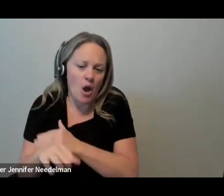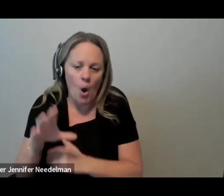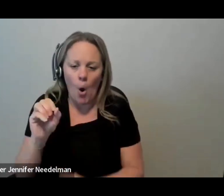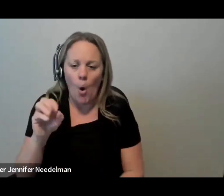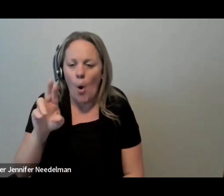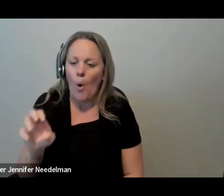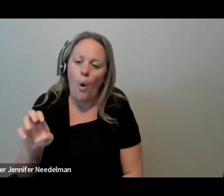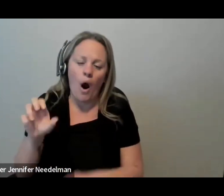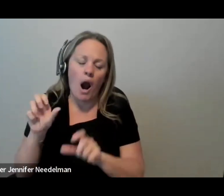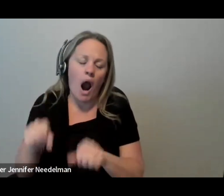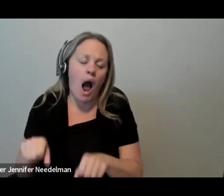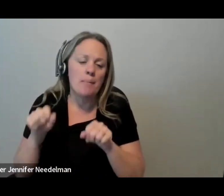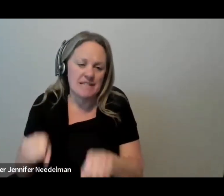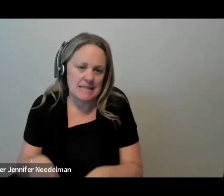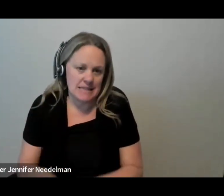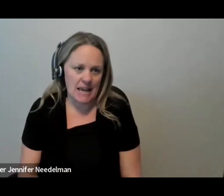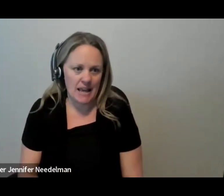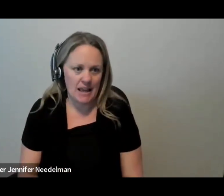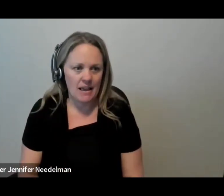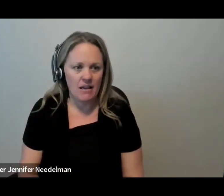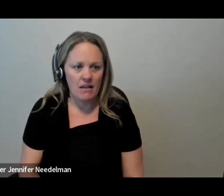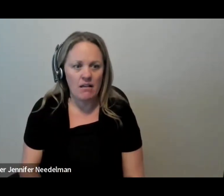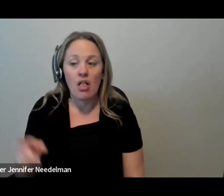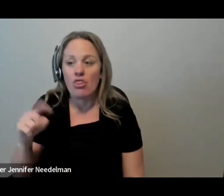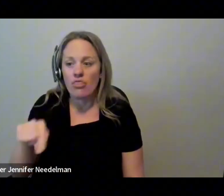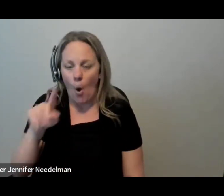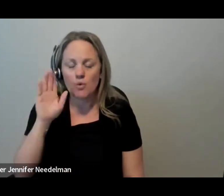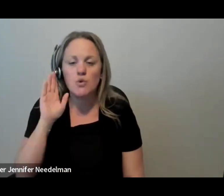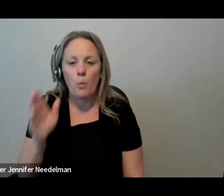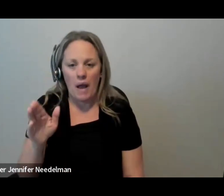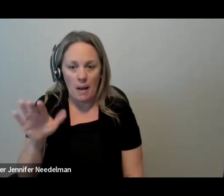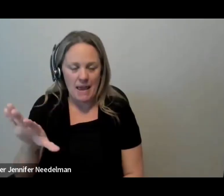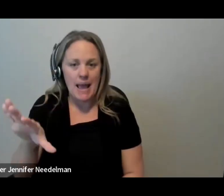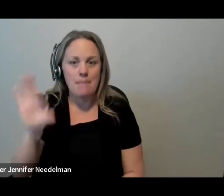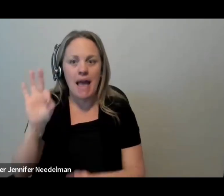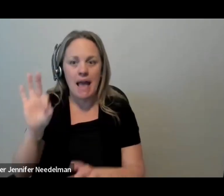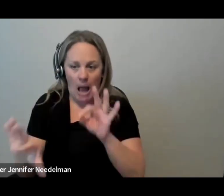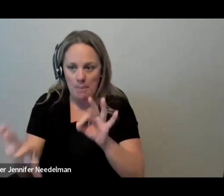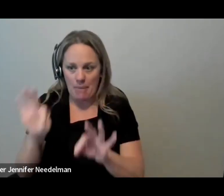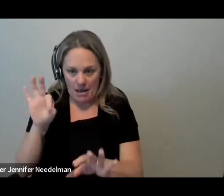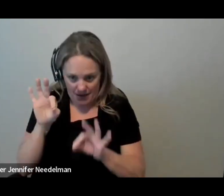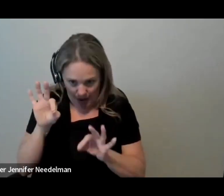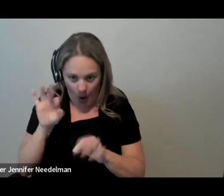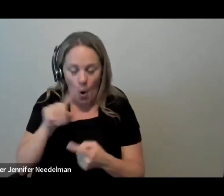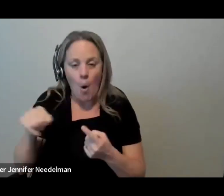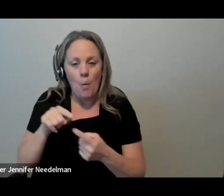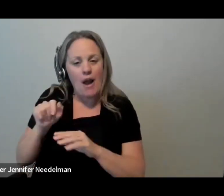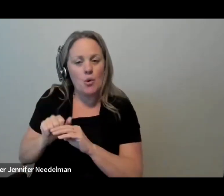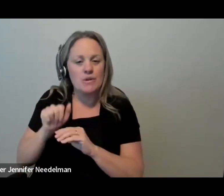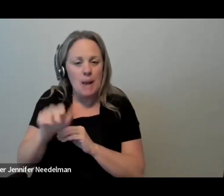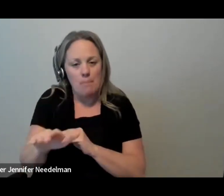Yes. Those will get picked up by the algorithms when you submit your resumes